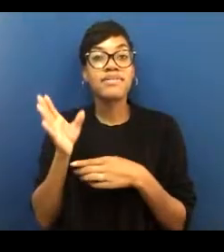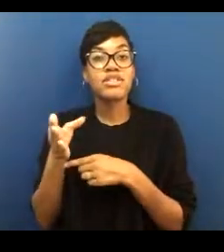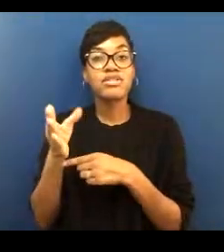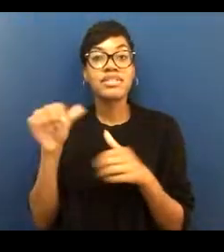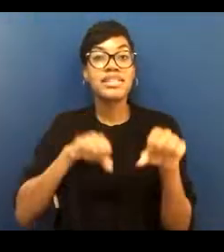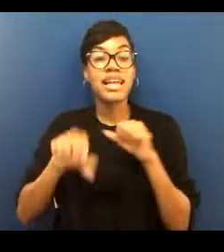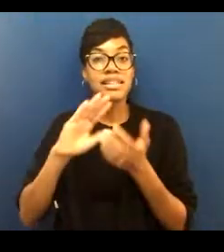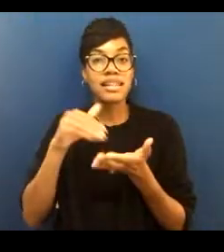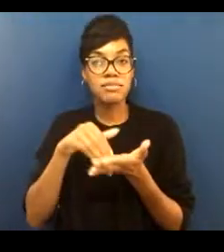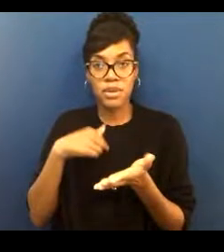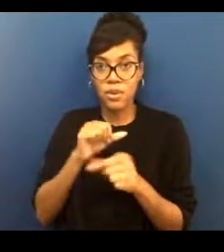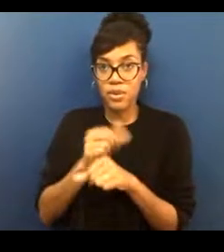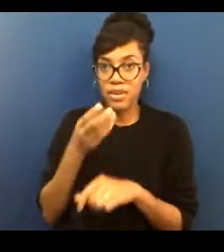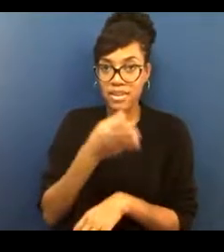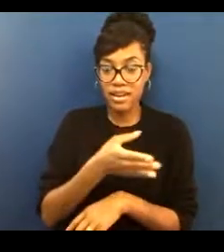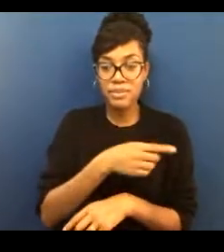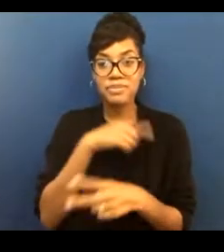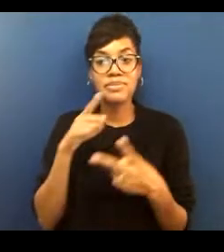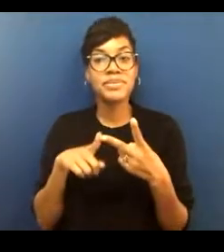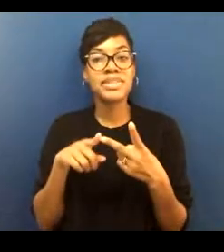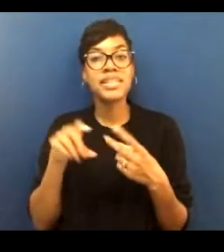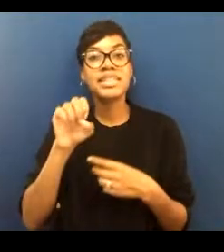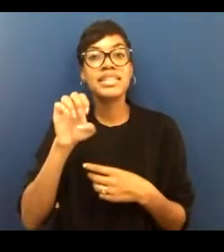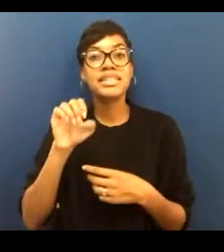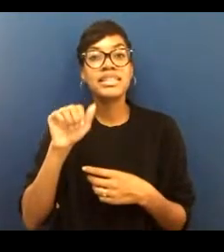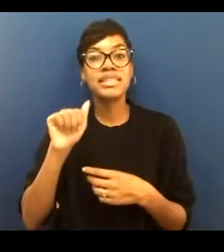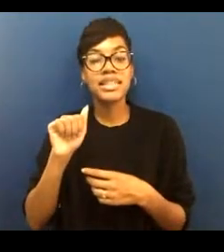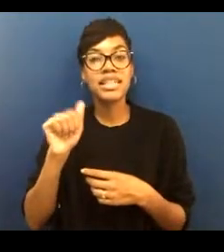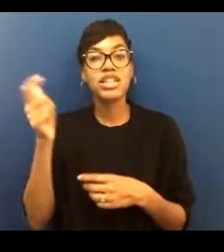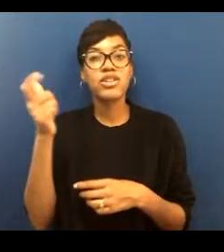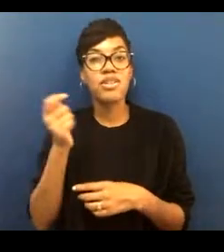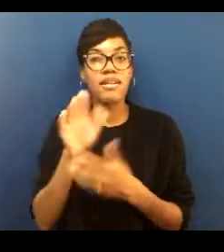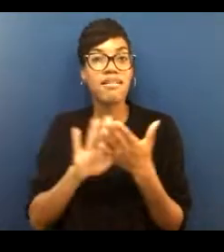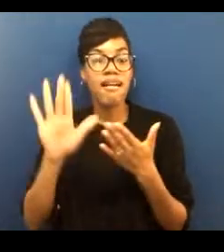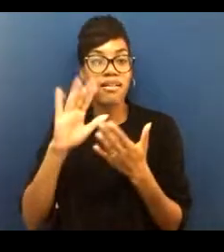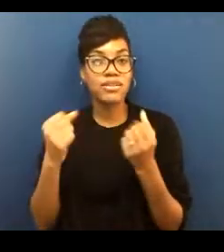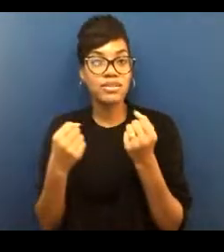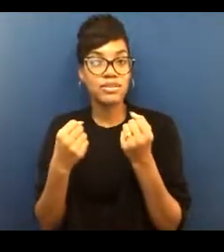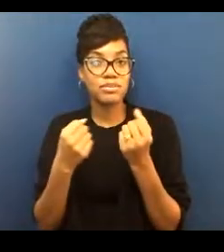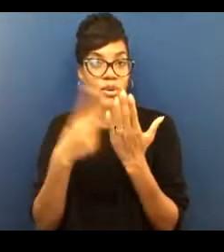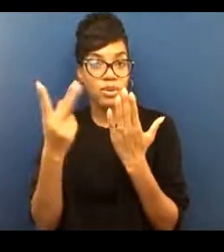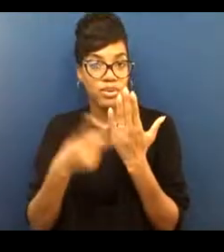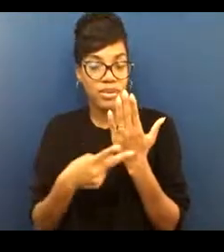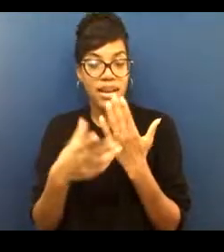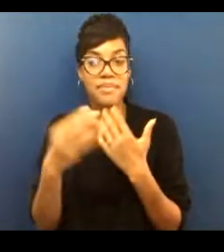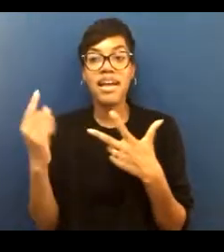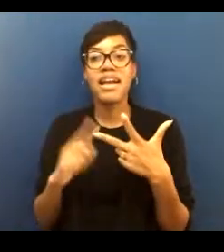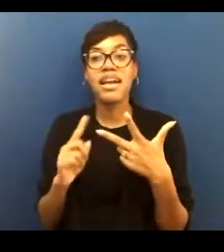along with the National Sea Grant College Program, and it's supported by Woods Hole Sea Grant and NOAA's Regional Collaboration Network.